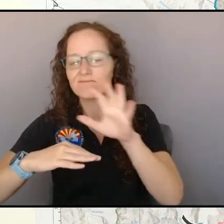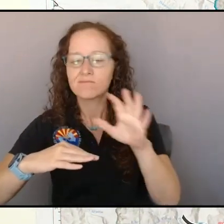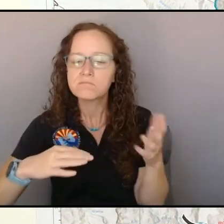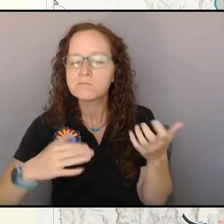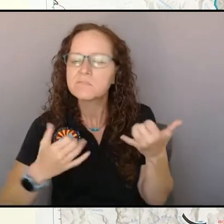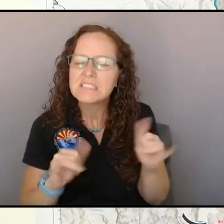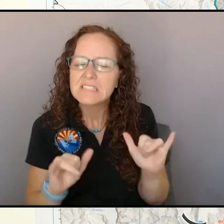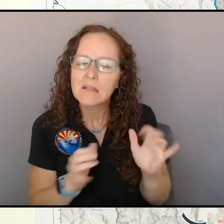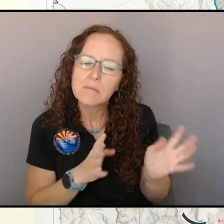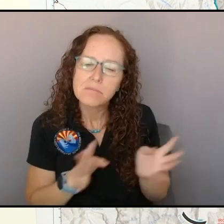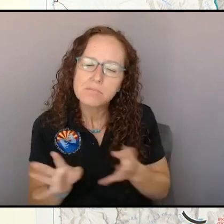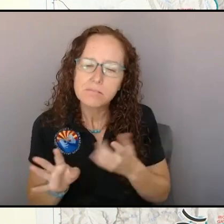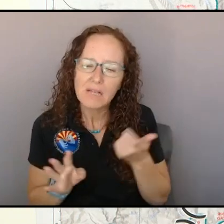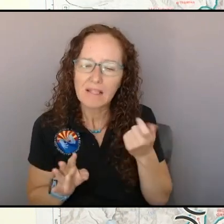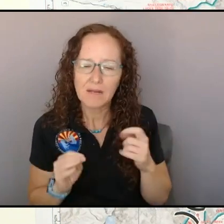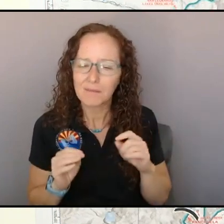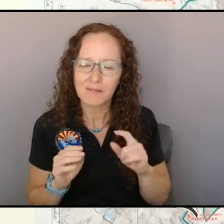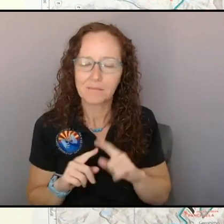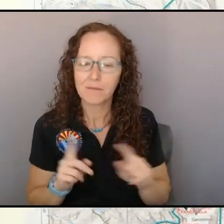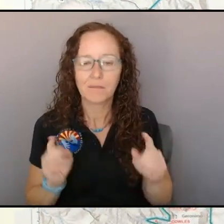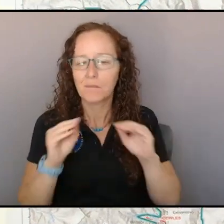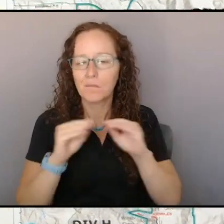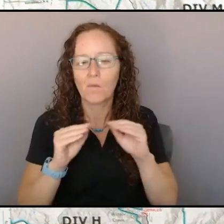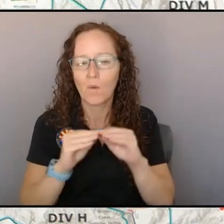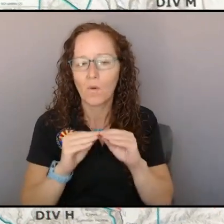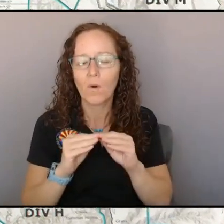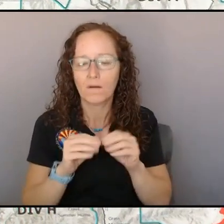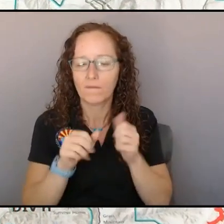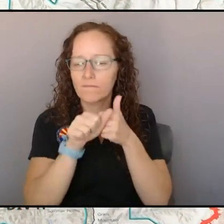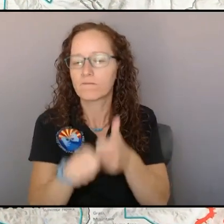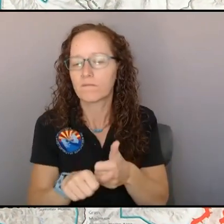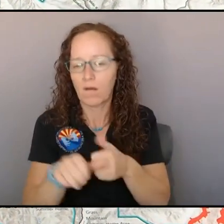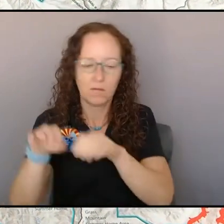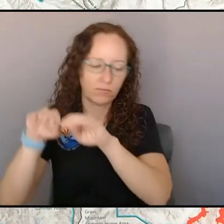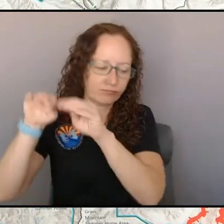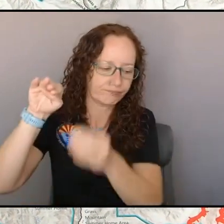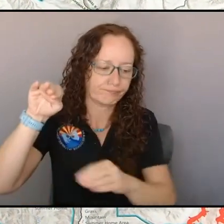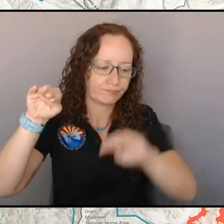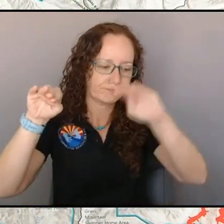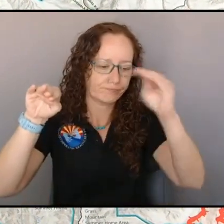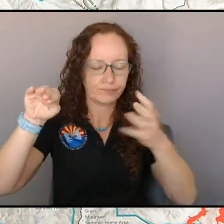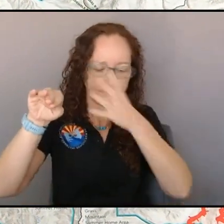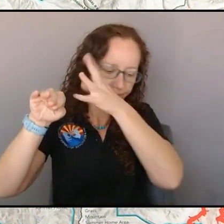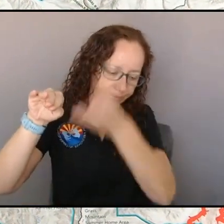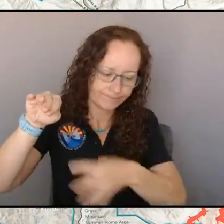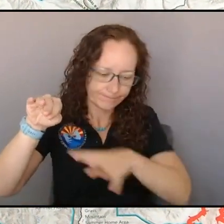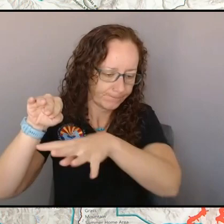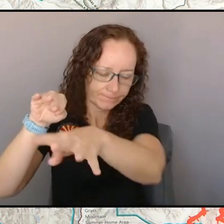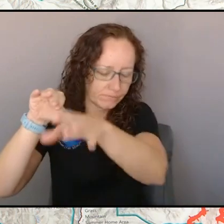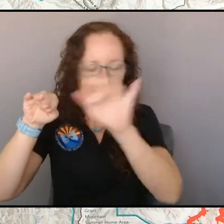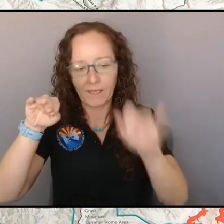probably going to see more of that terrain influence because they're going to be a lot lighter. What's actually